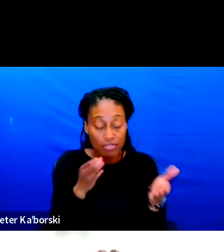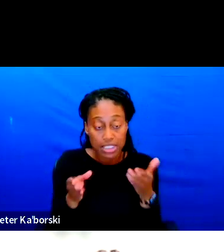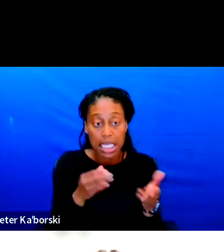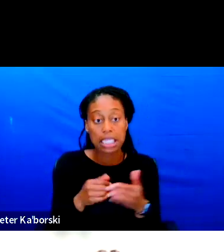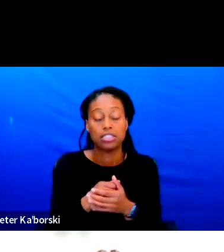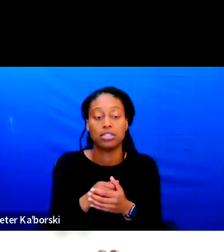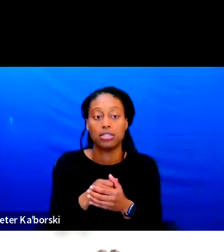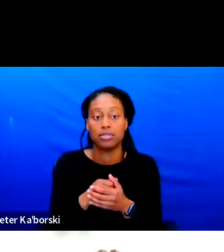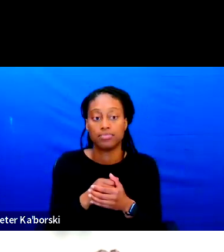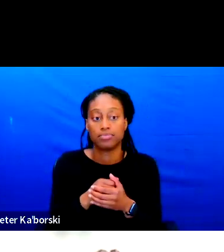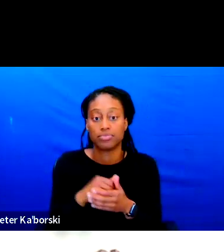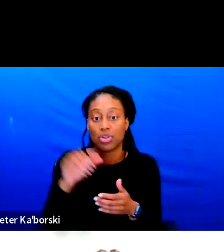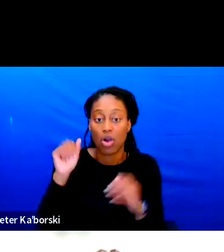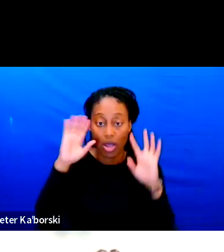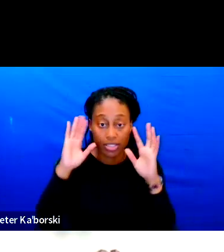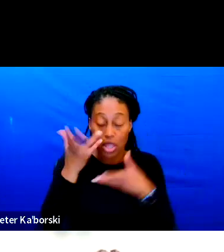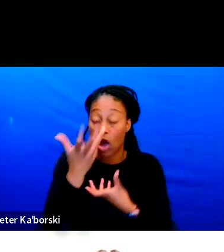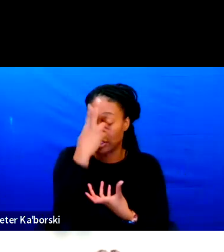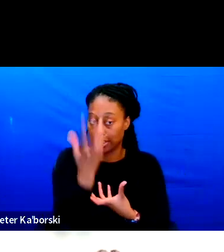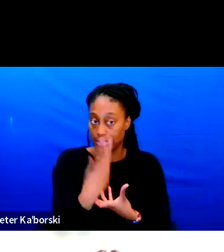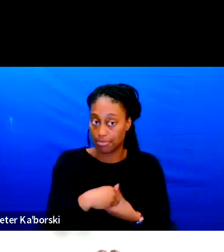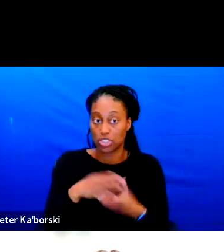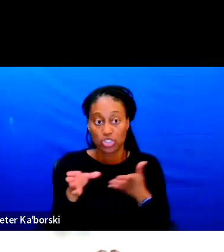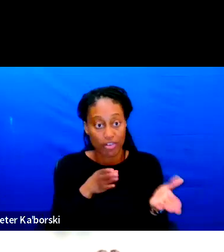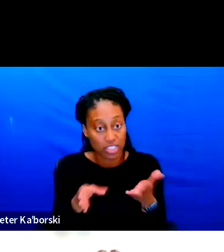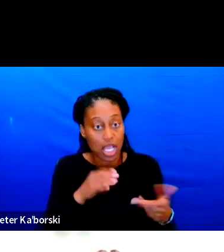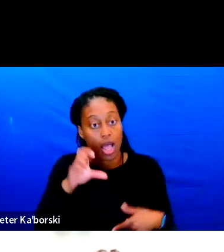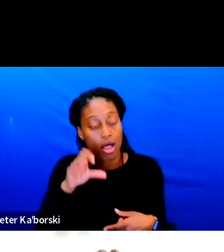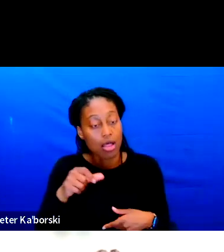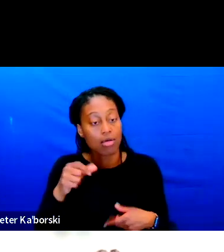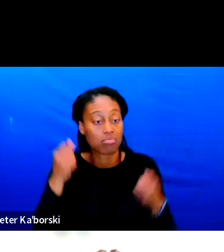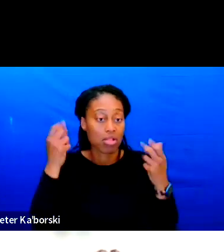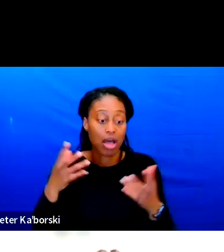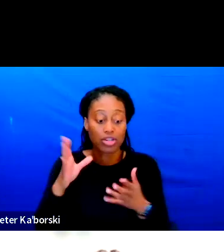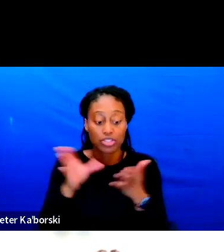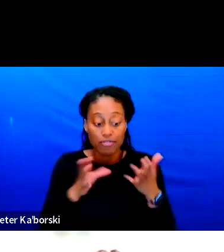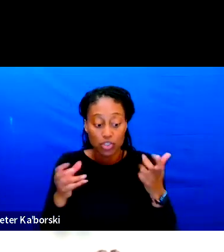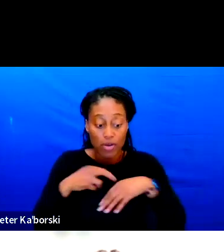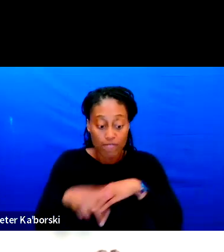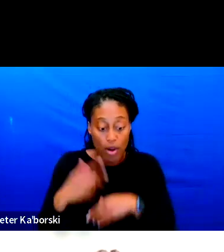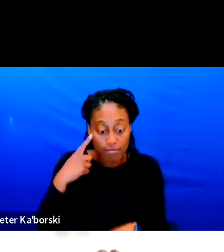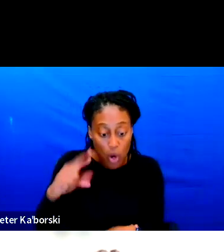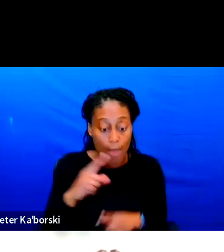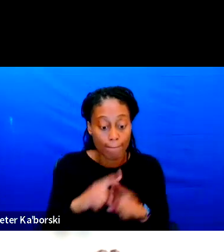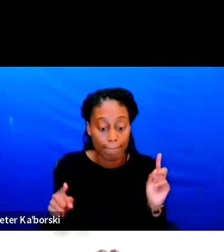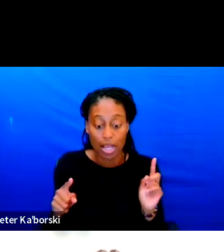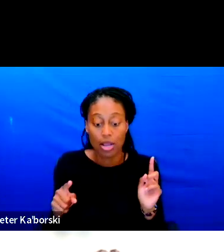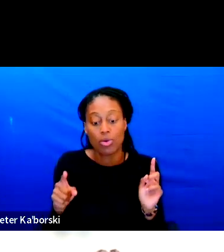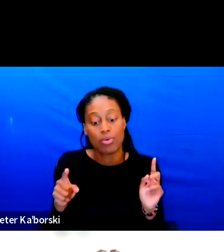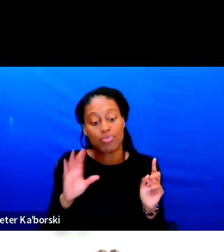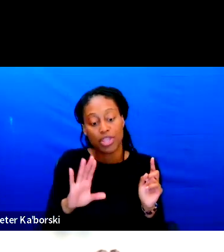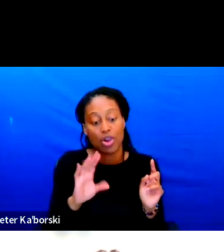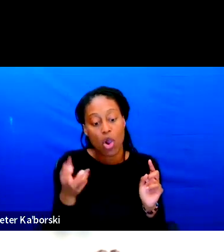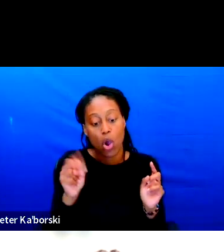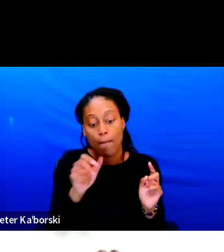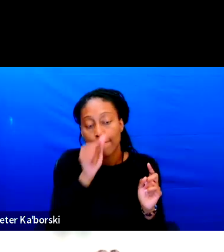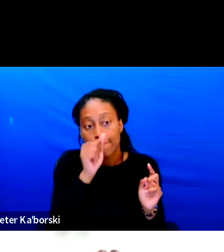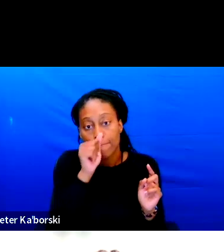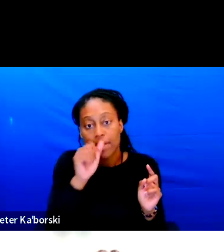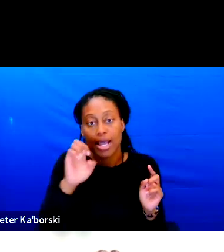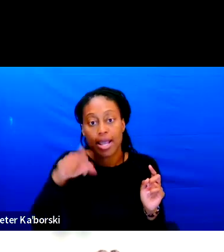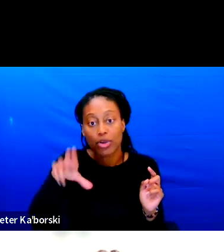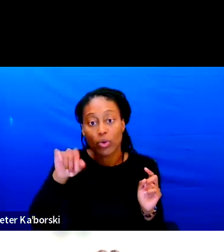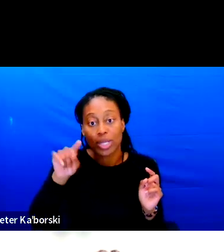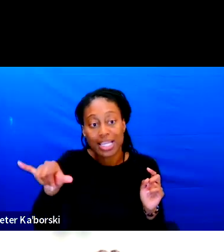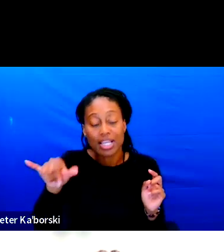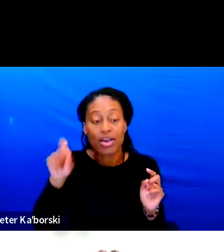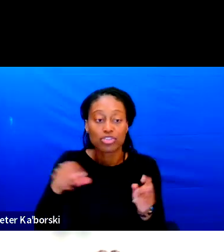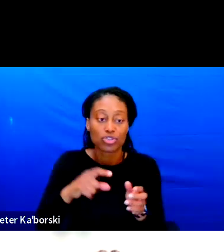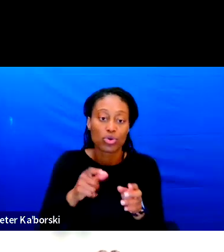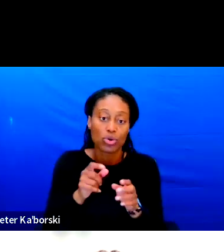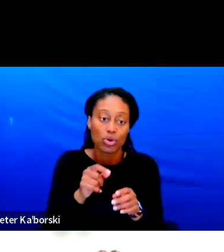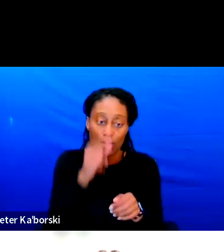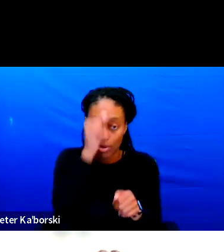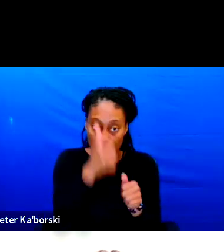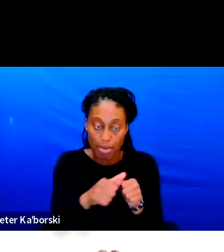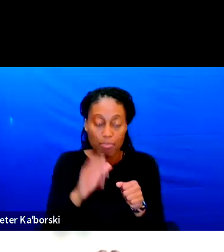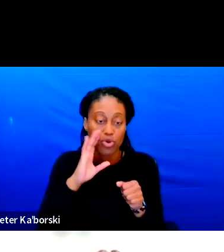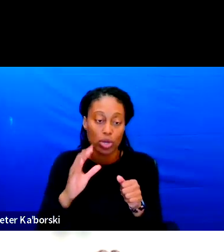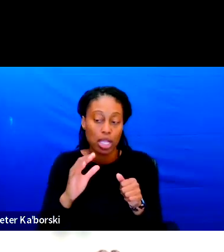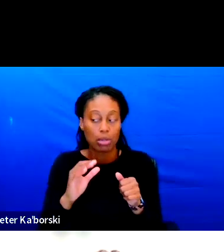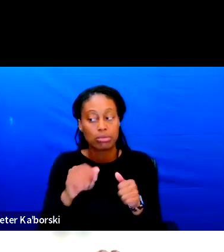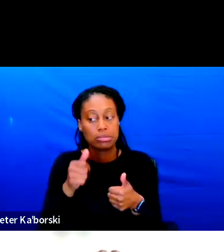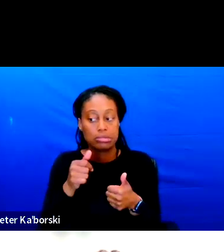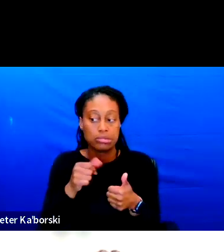Tom Olin: autism services, a lot of services that you would want to a referral. But if they're owned by private equity, you gotta remember that they're going to be substandard you don't. Wanna.